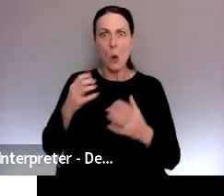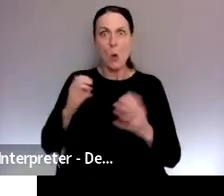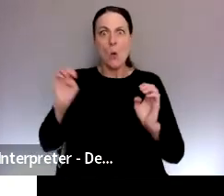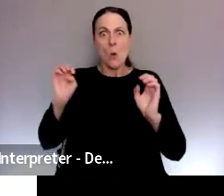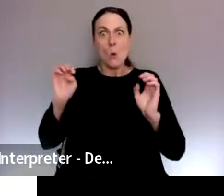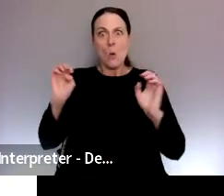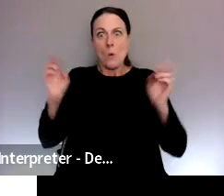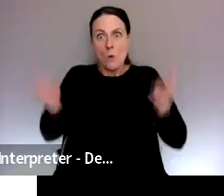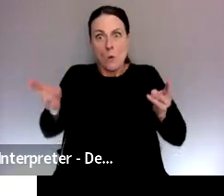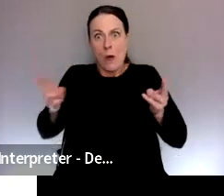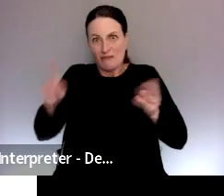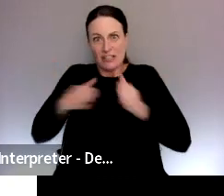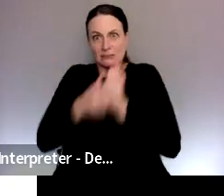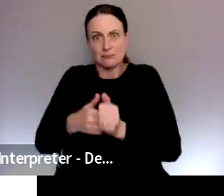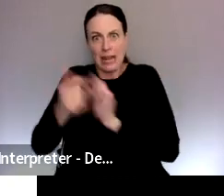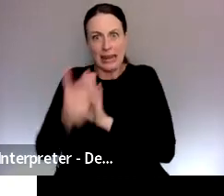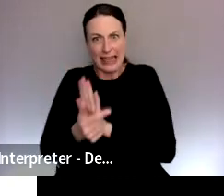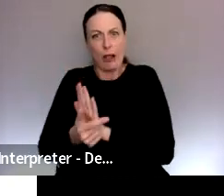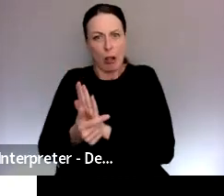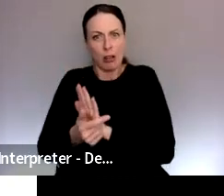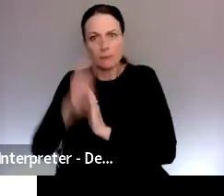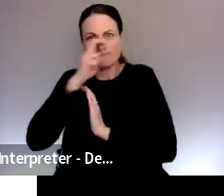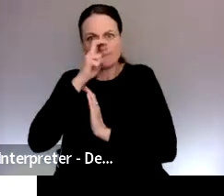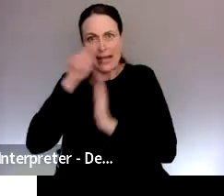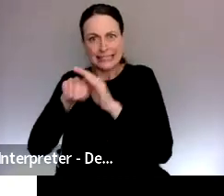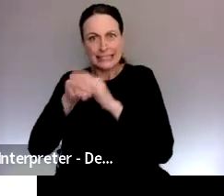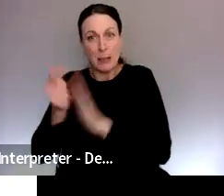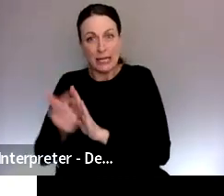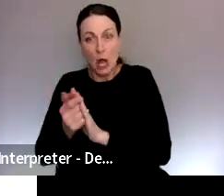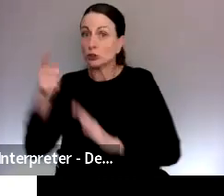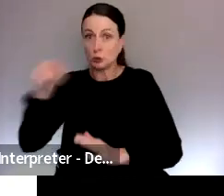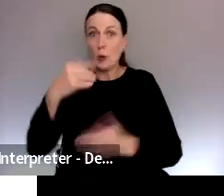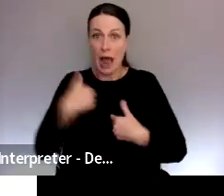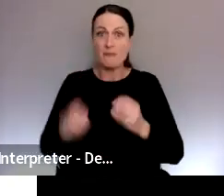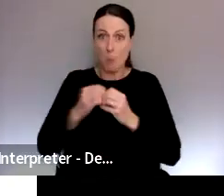to comply with legal accessibility laws.